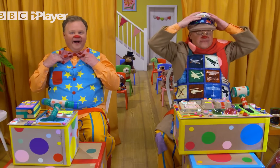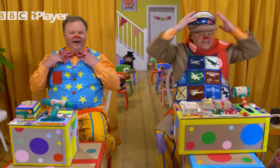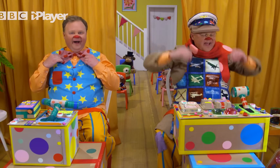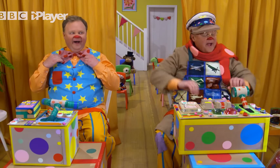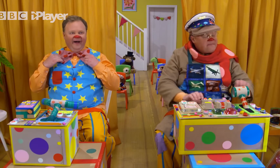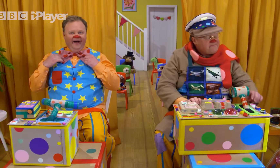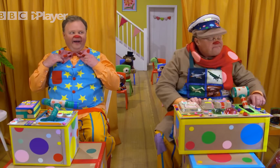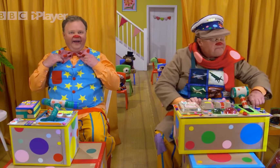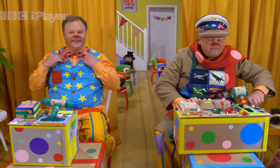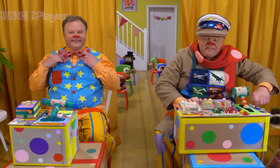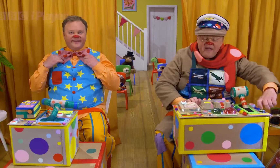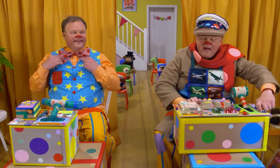what